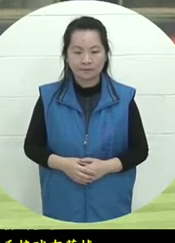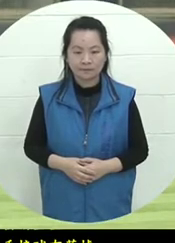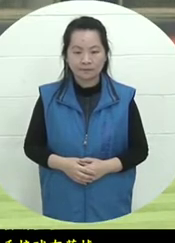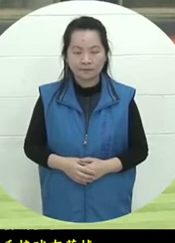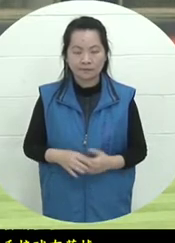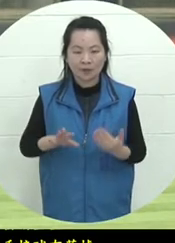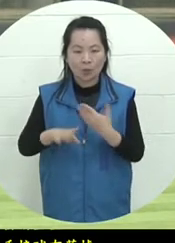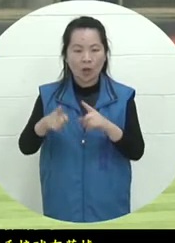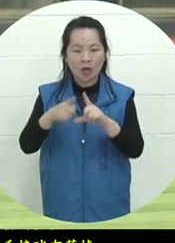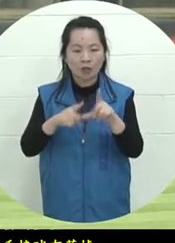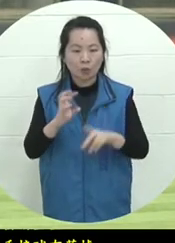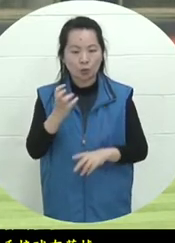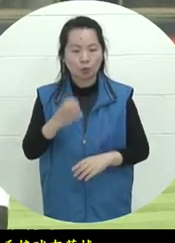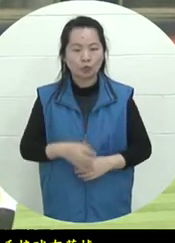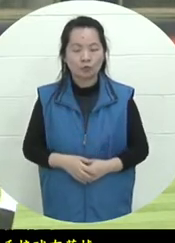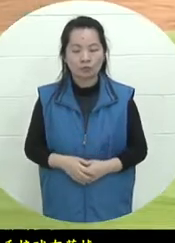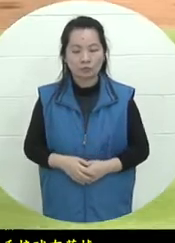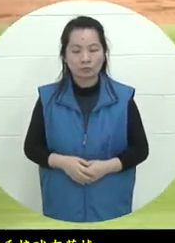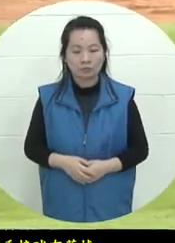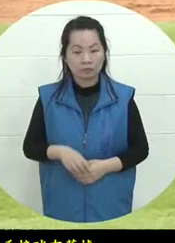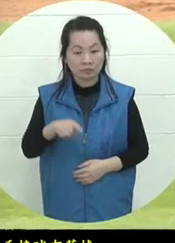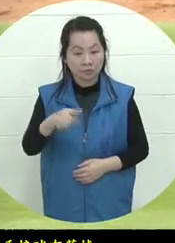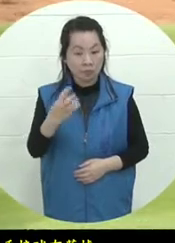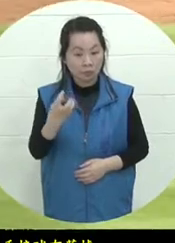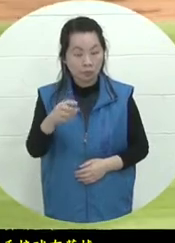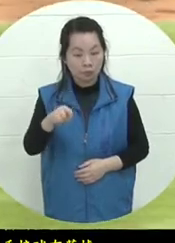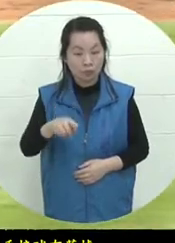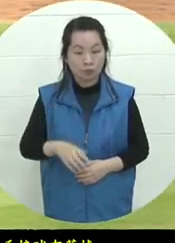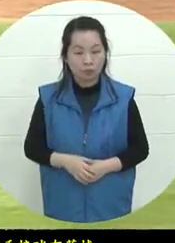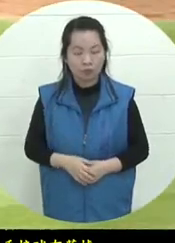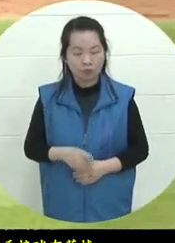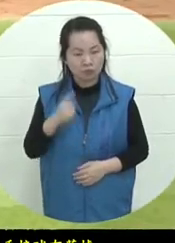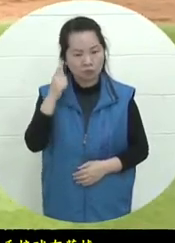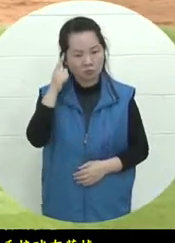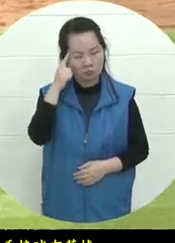outside corner kick, but the teacher thought that the ball did not lead to a strike.